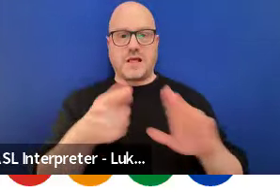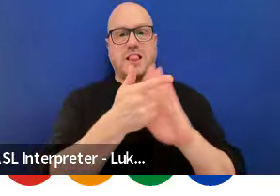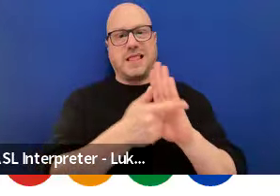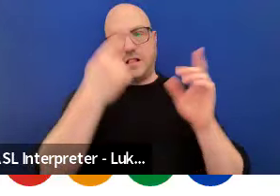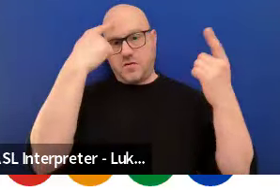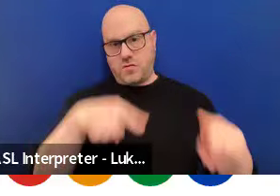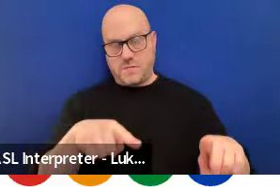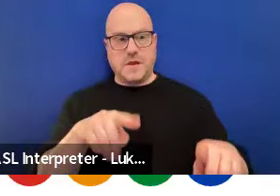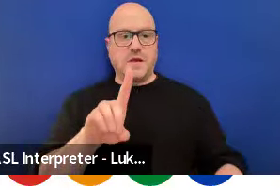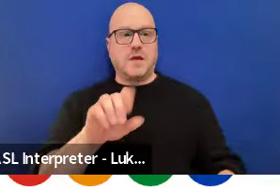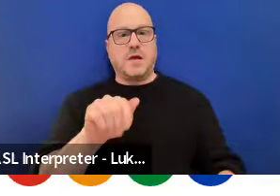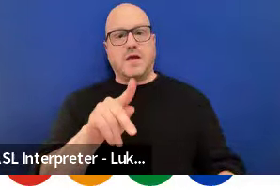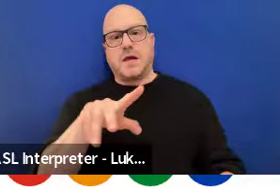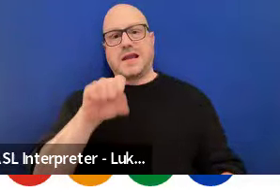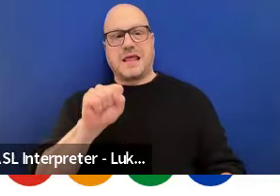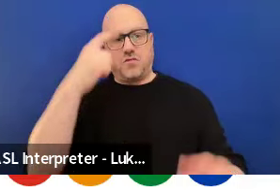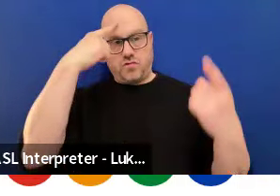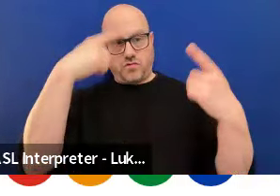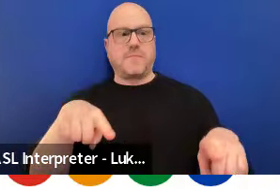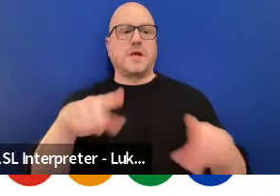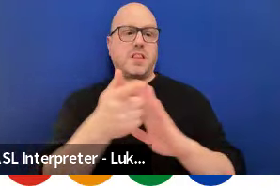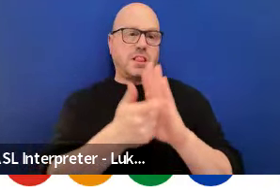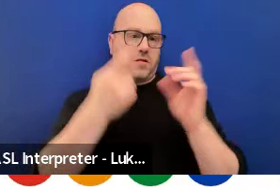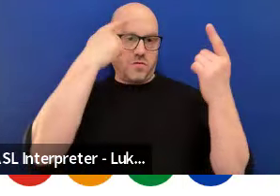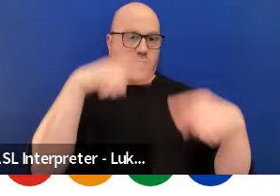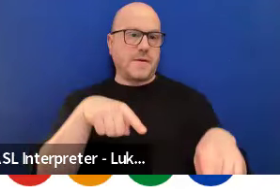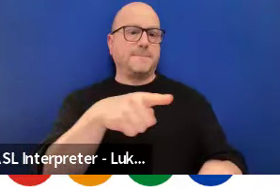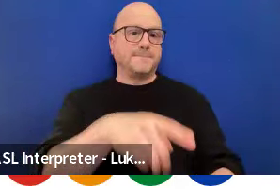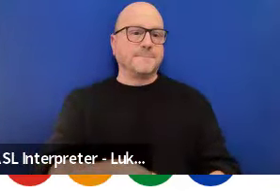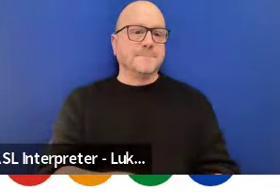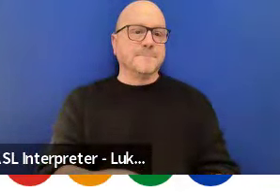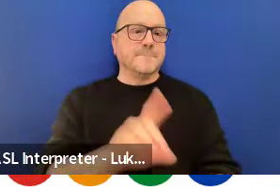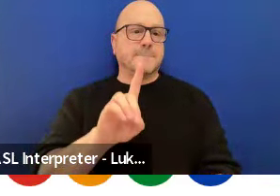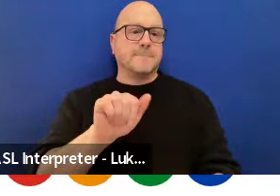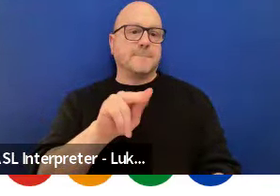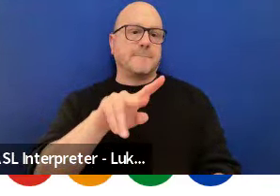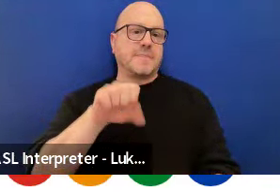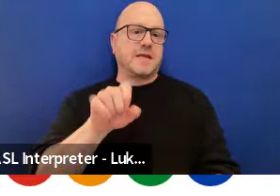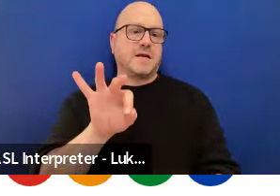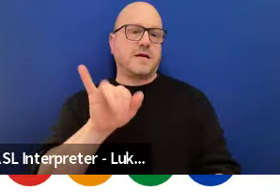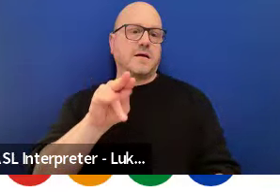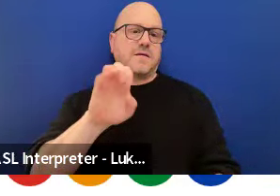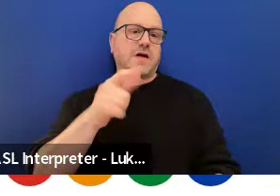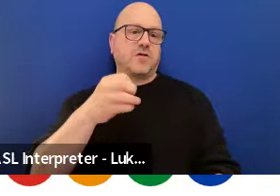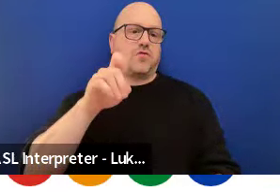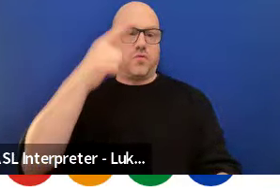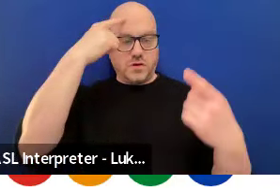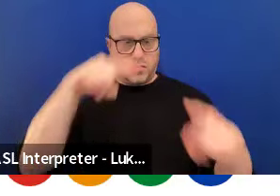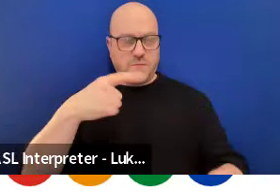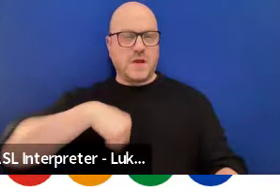ACCESSIBILITY SETTLEMENT AGREEMENT. SPECIFICALLY THE DANIELS-FINEGOLD SETTLEMENT AGREEMENT.